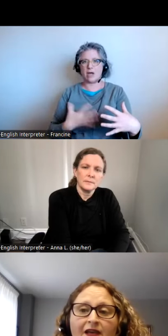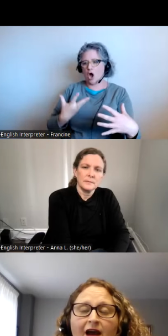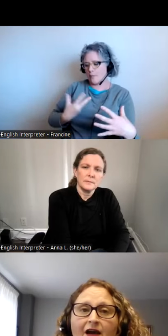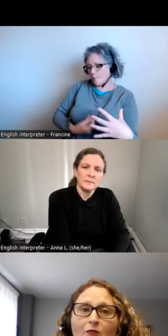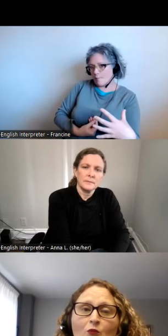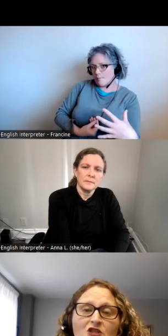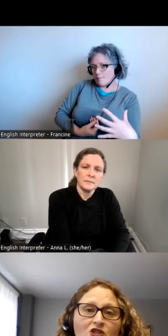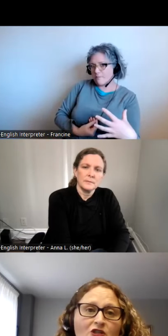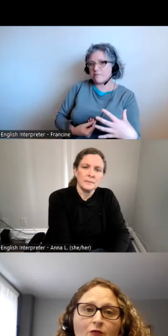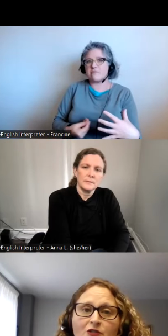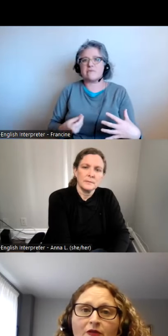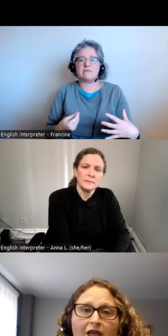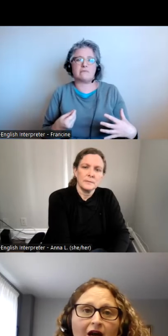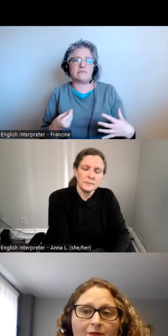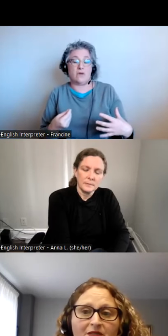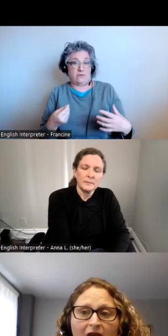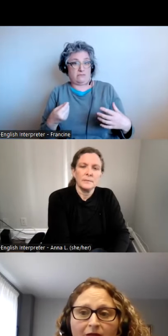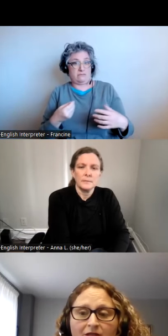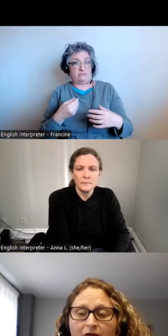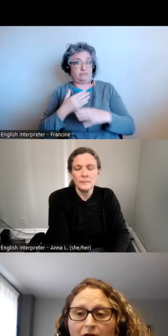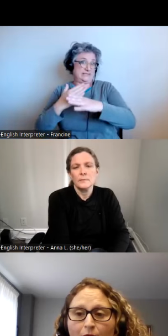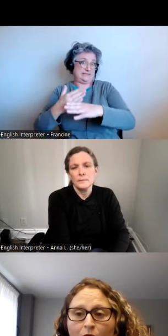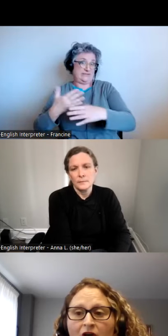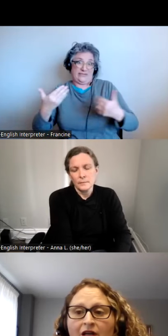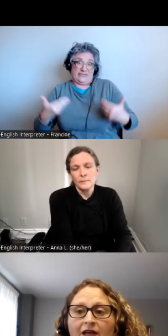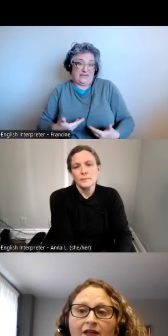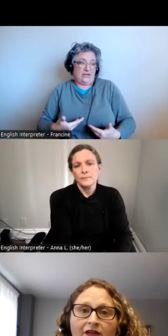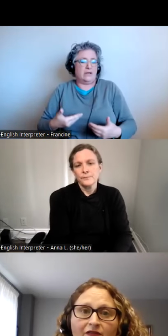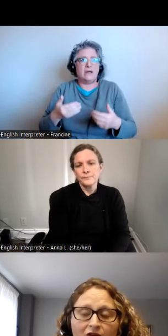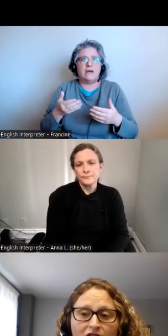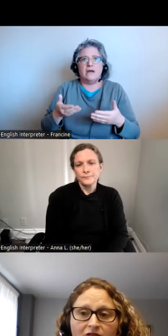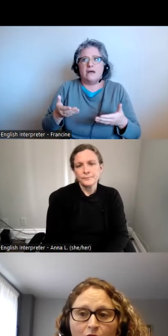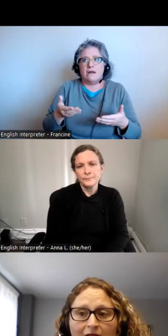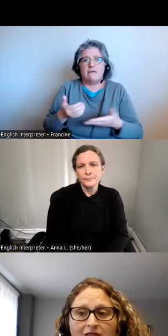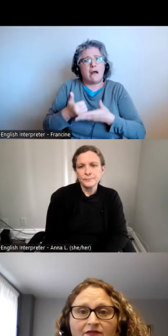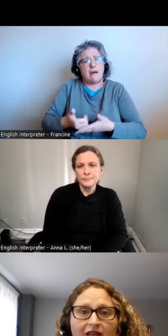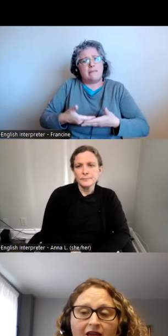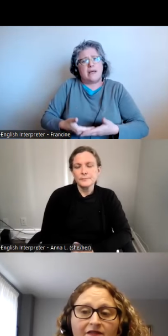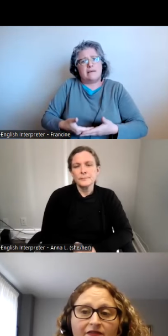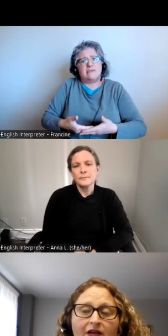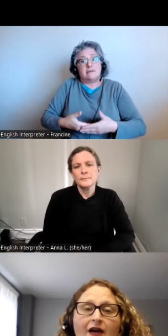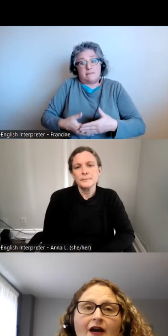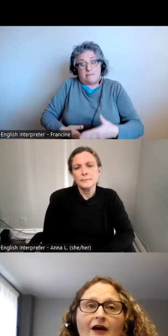when your baby is born, your baby will have antibodies against Covid-19 if the vaccine was during pregnancy,